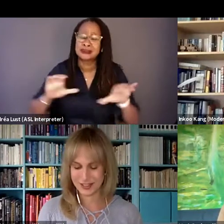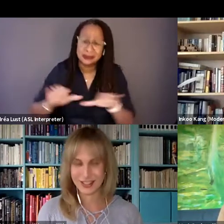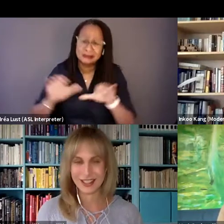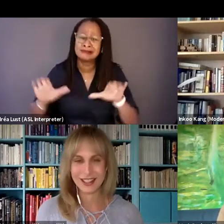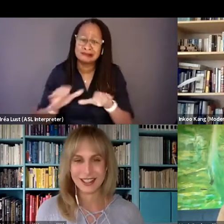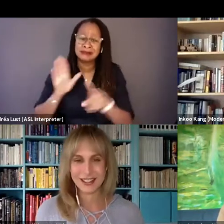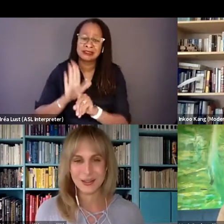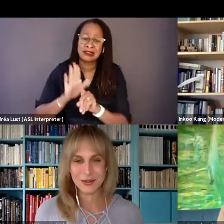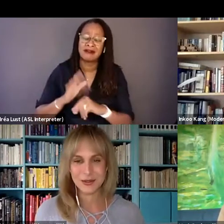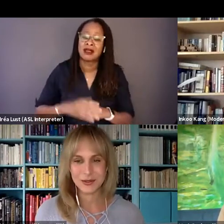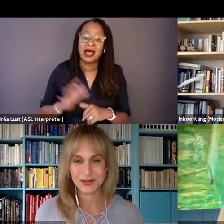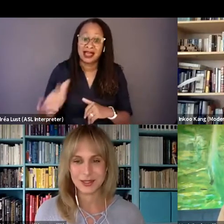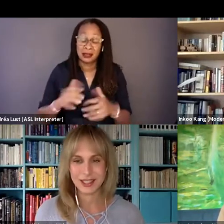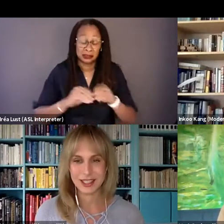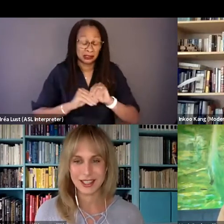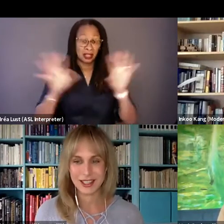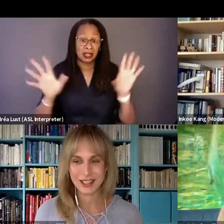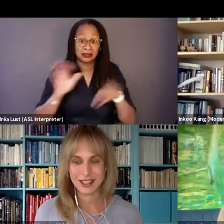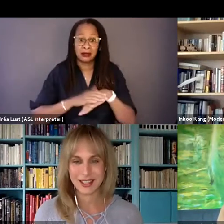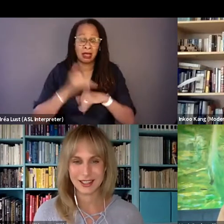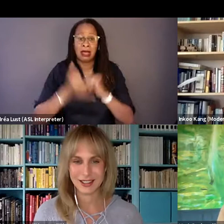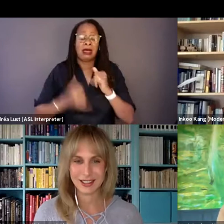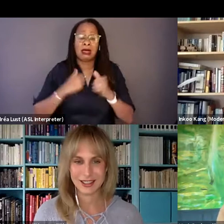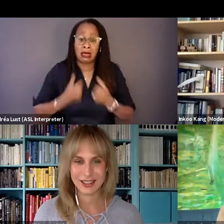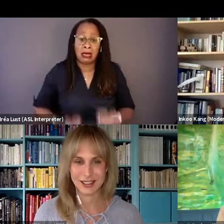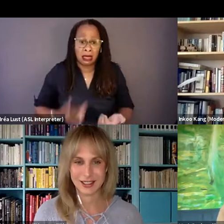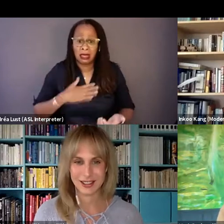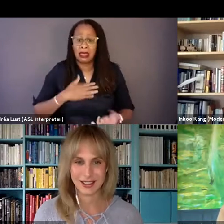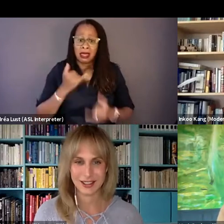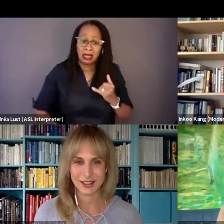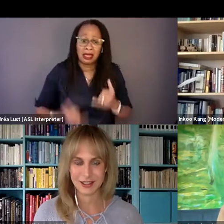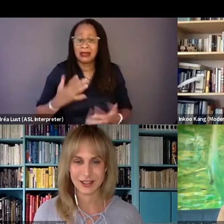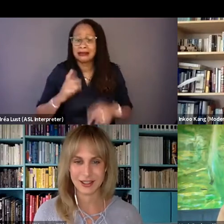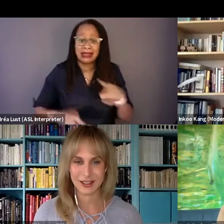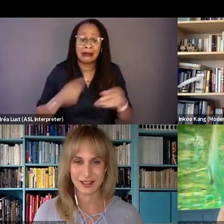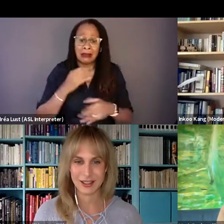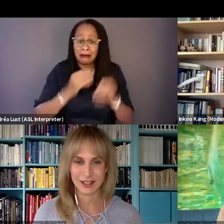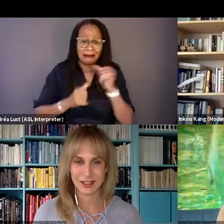And it was clear he was sort of like on his last breath of being able to do this on his own and he really needed help,